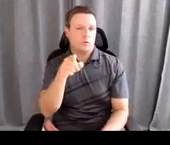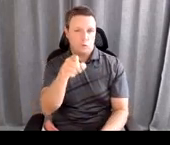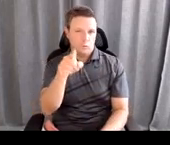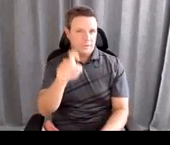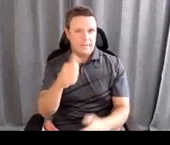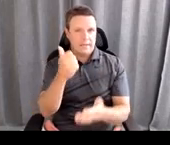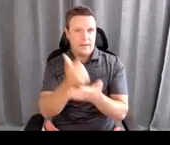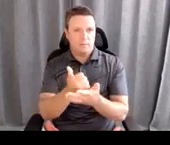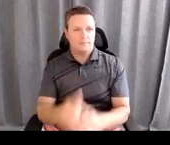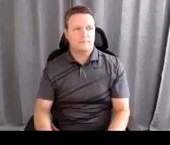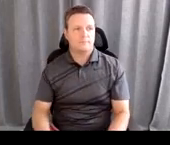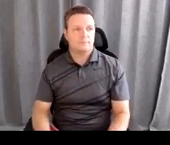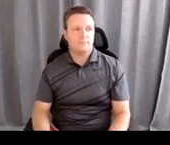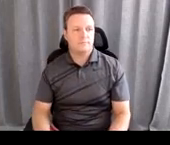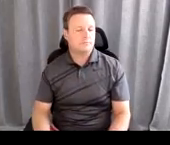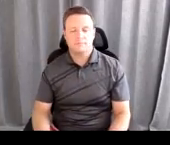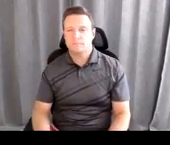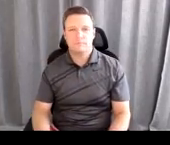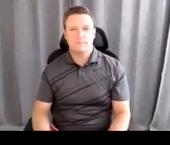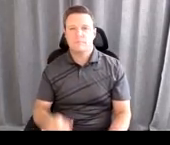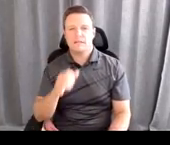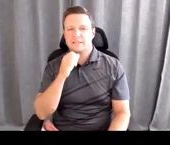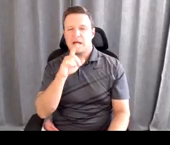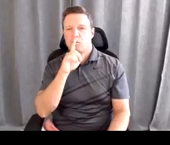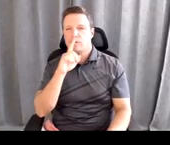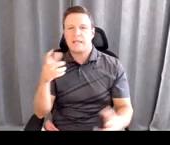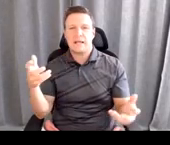Rather than there being a collaborate station to resolve the issues.